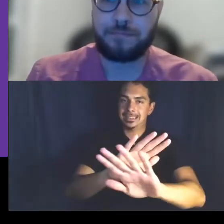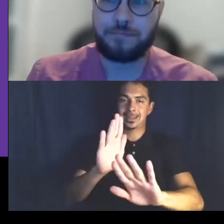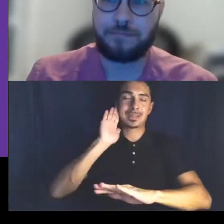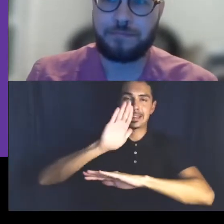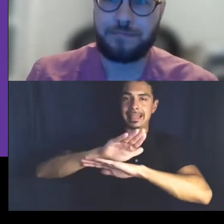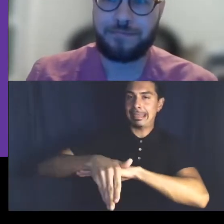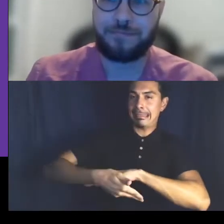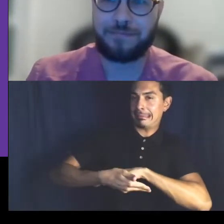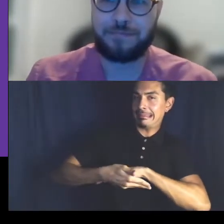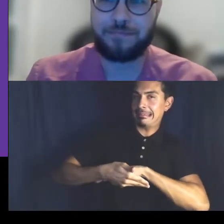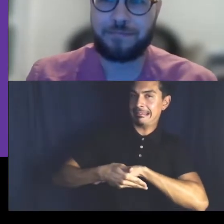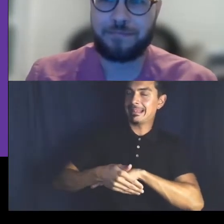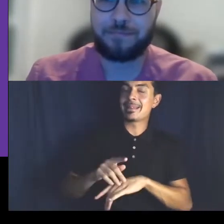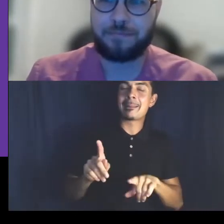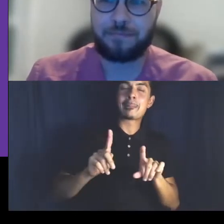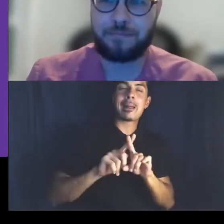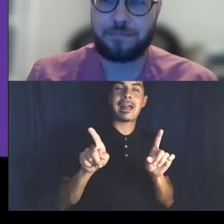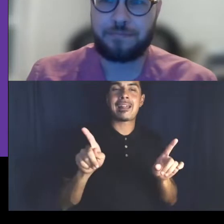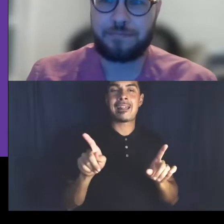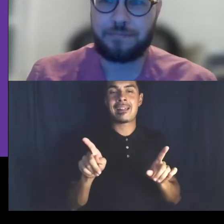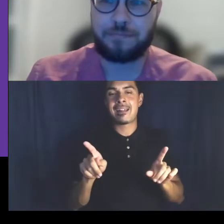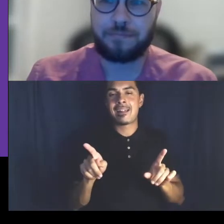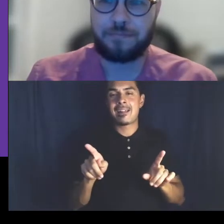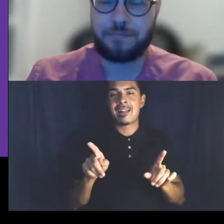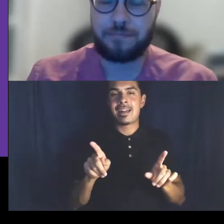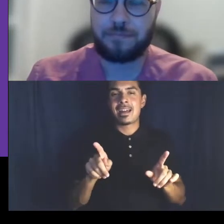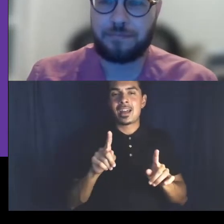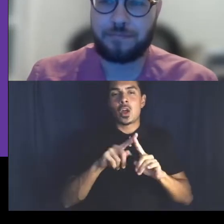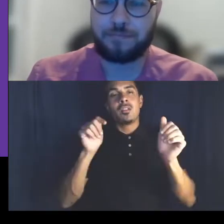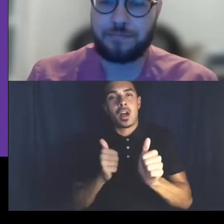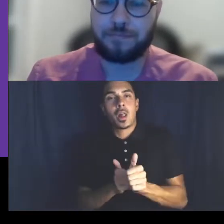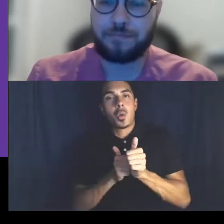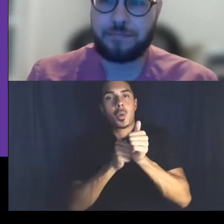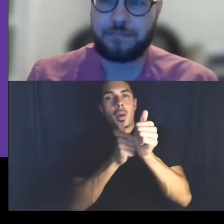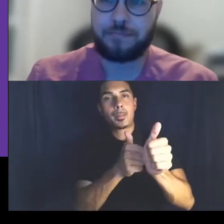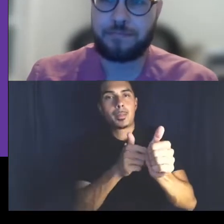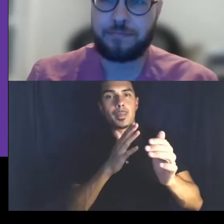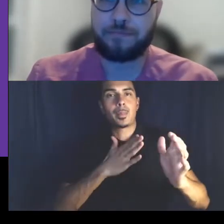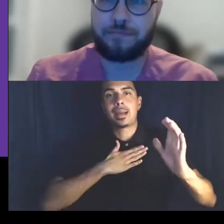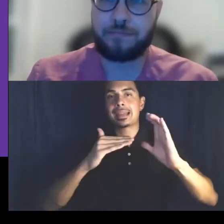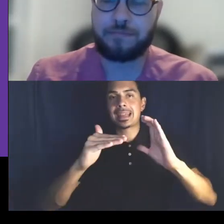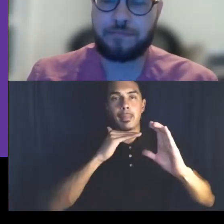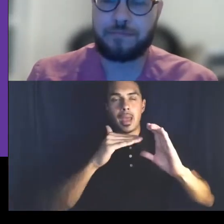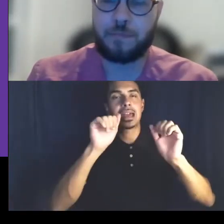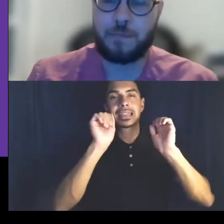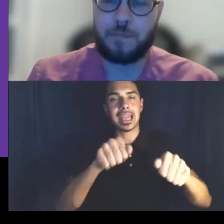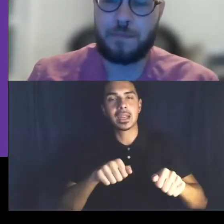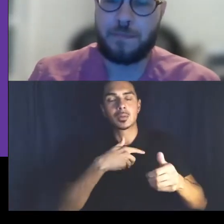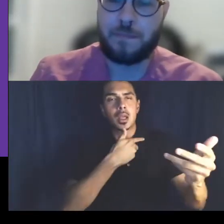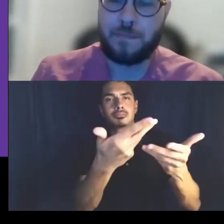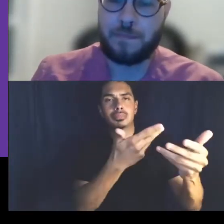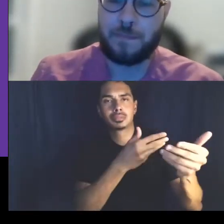but, a follow-up by email. So yeah, we'll go ahead and go forward.